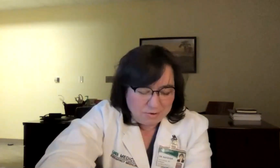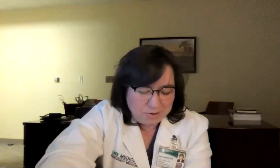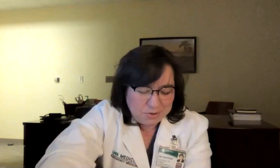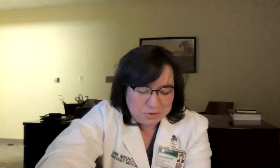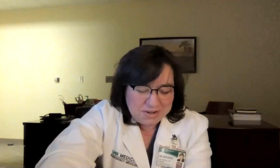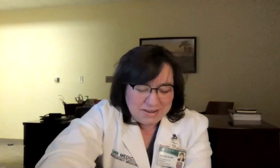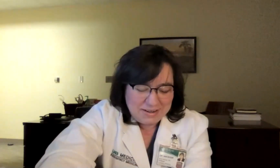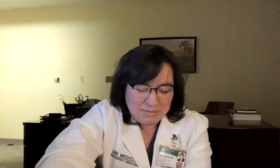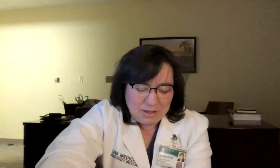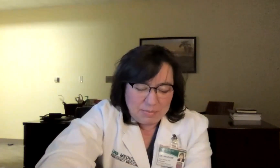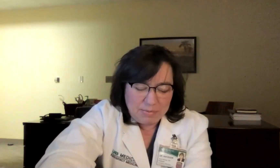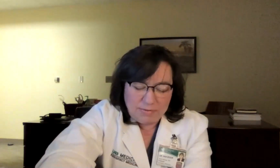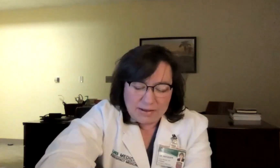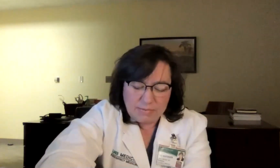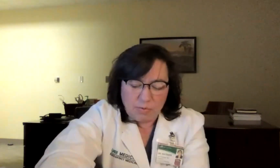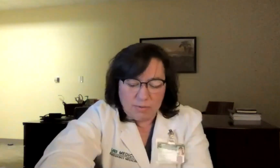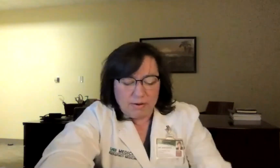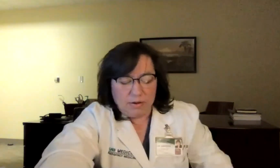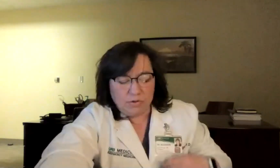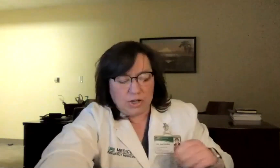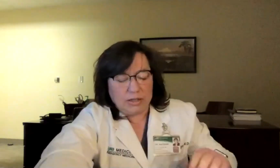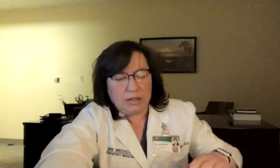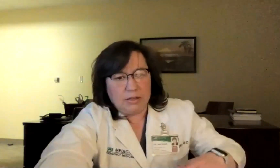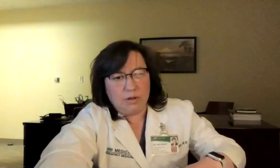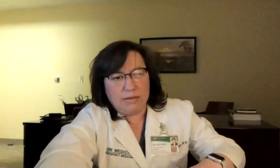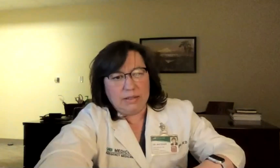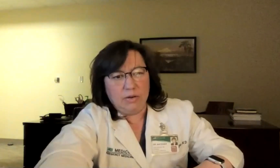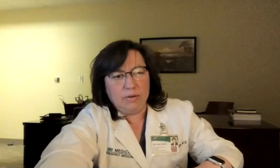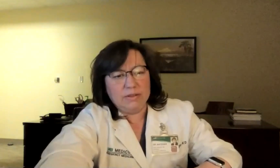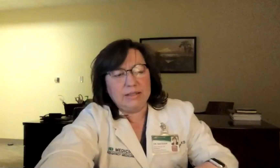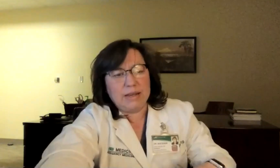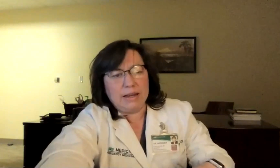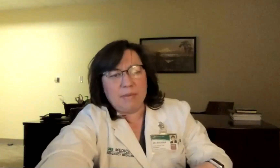hush a lot of people have asked me what about health check do i you know let's say i get my